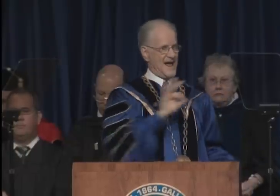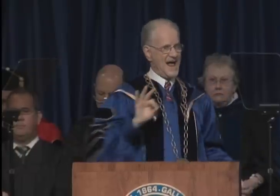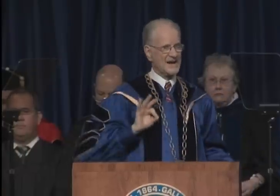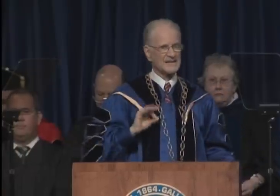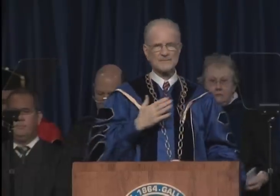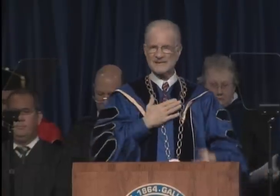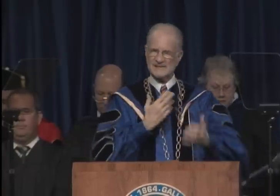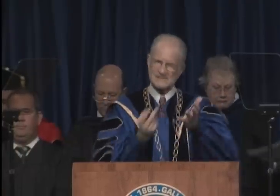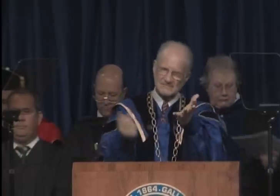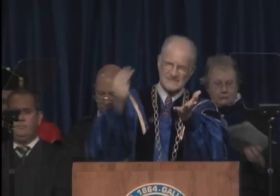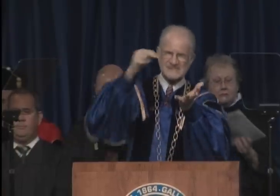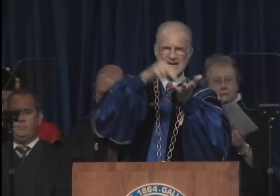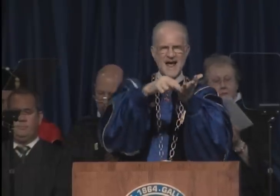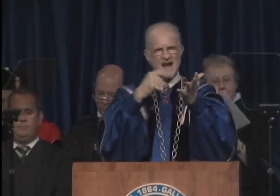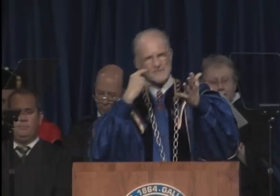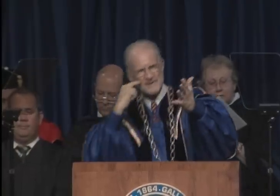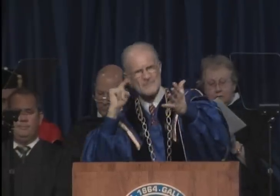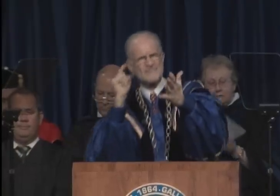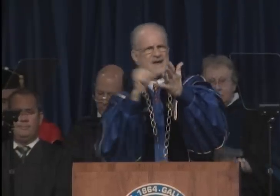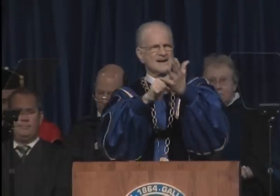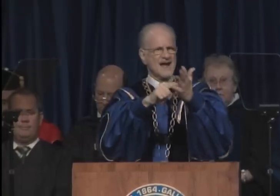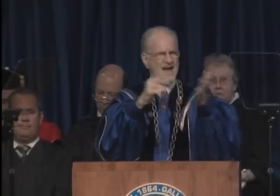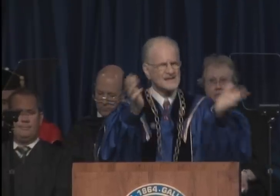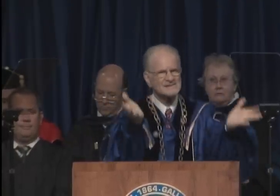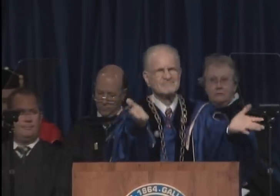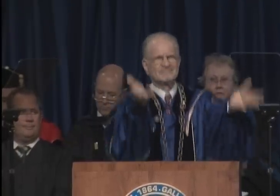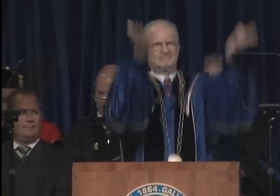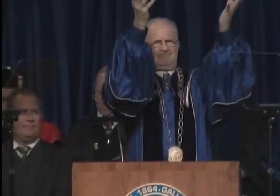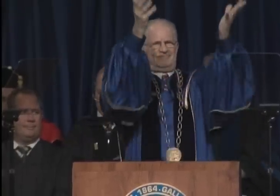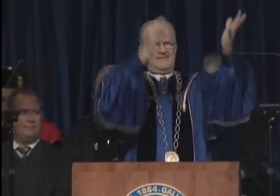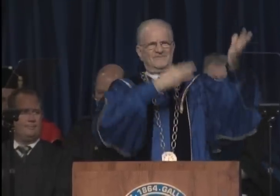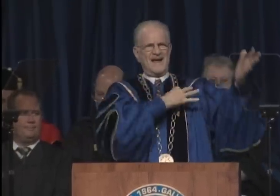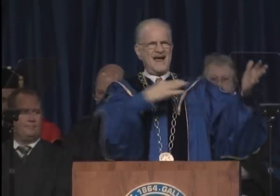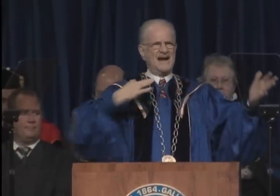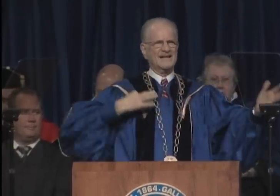First, will our faculty please stand and be recognized.